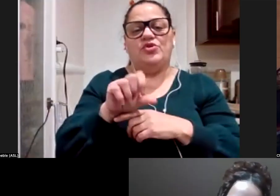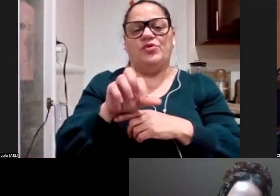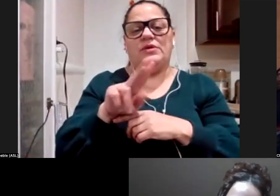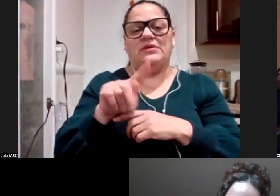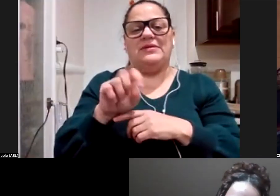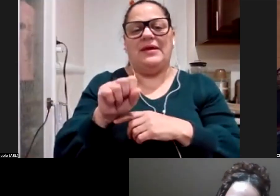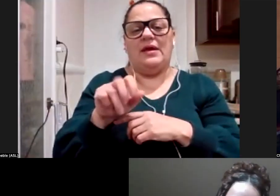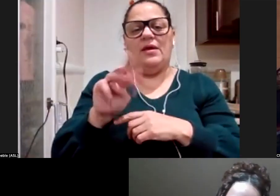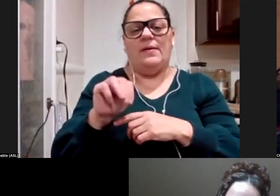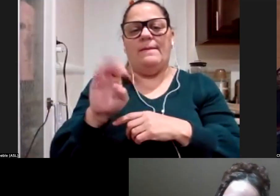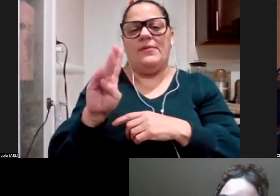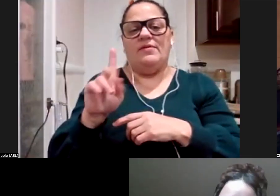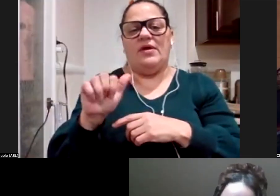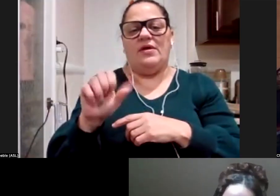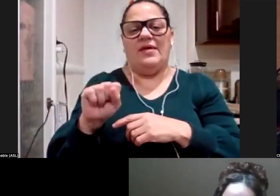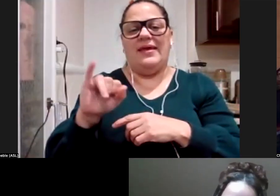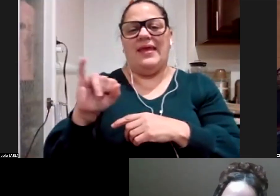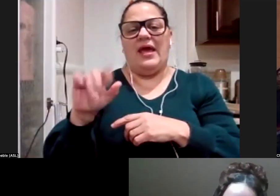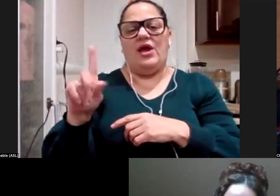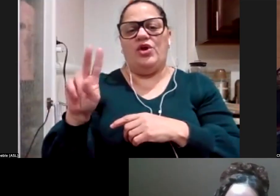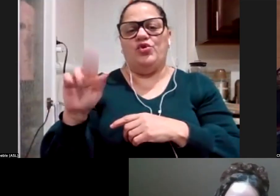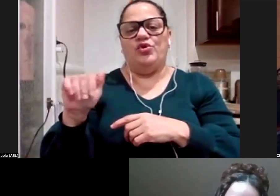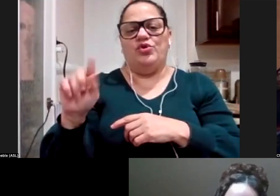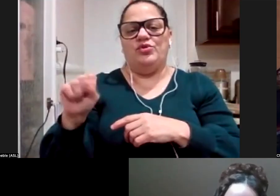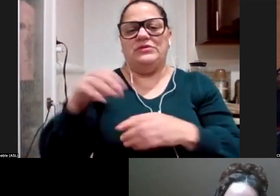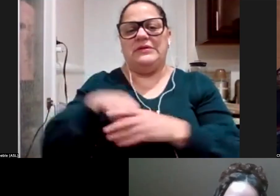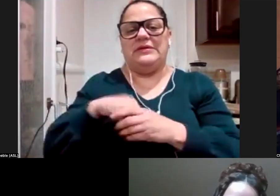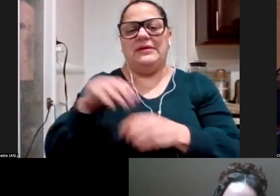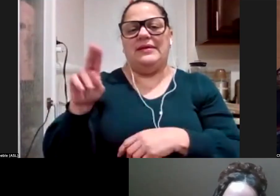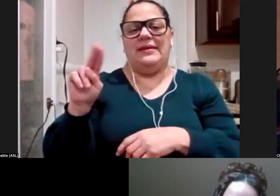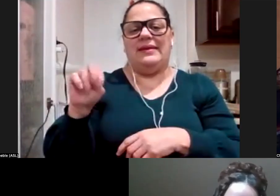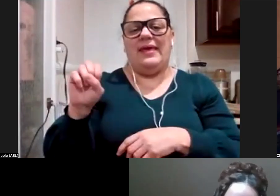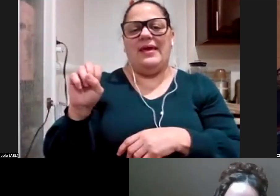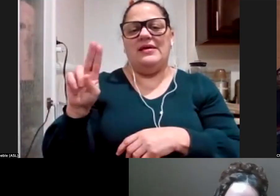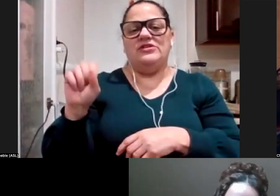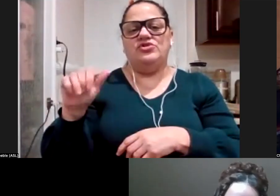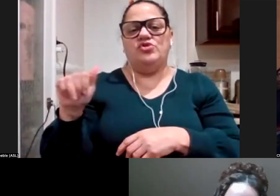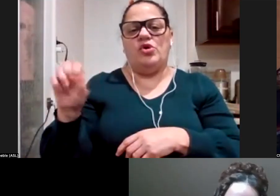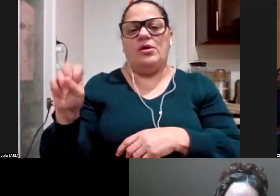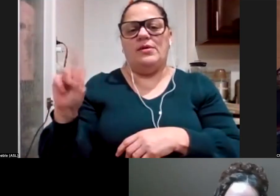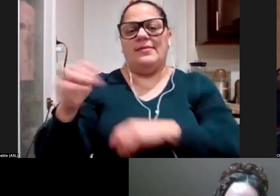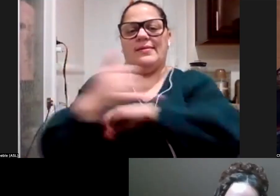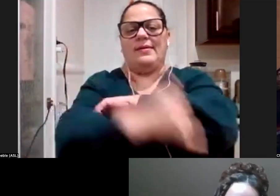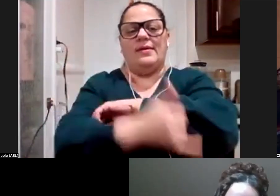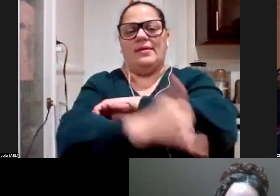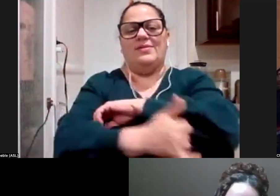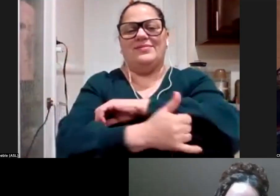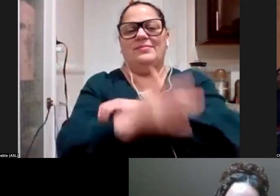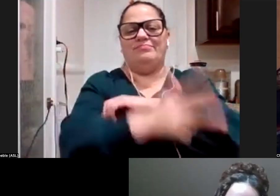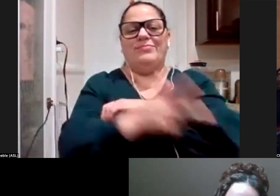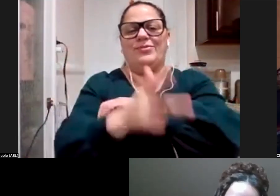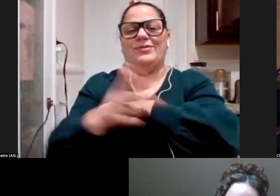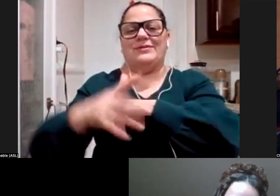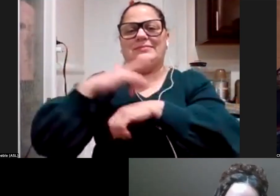Willlets Road uh in Nassau County. Um, you know, we have plenty of parking available, including,